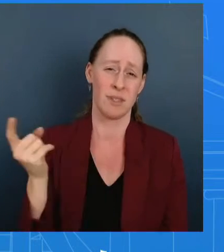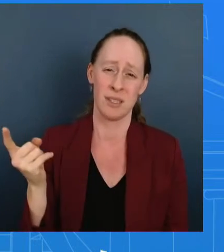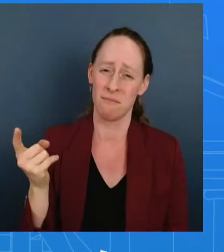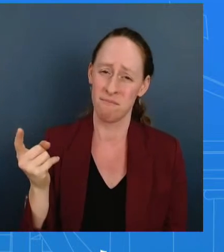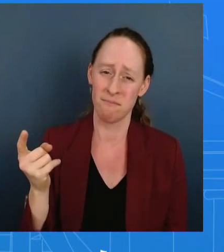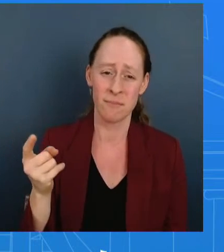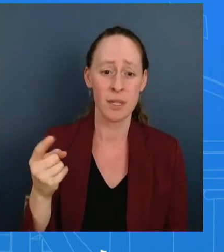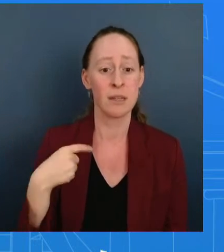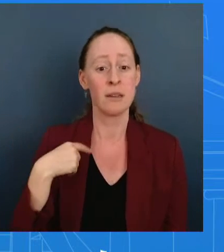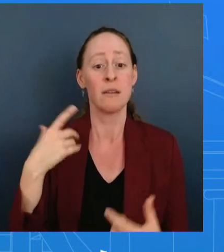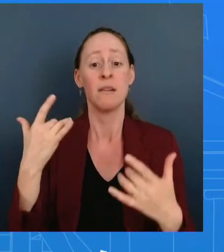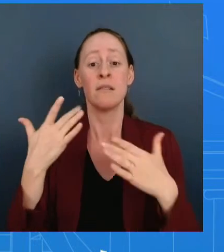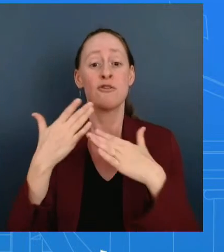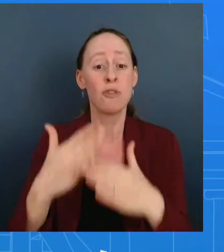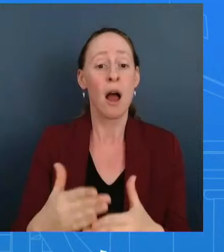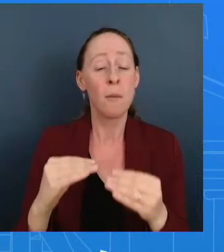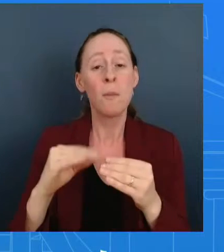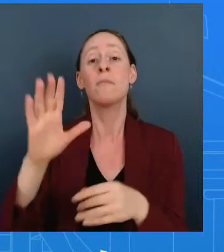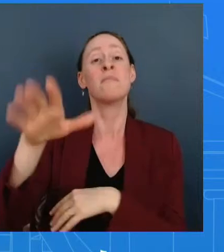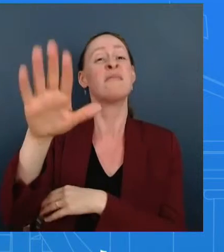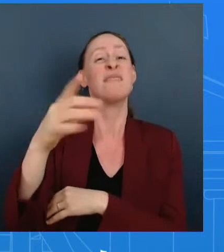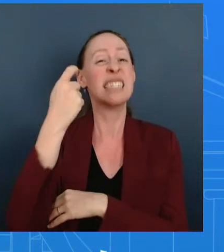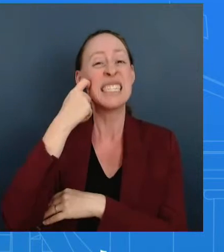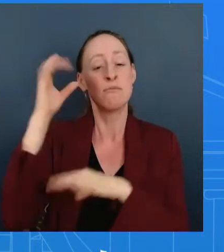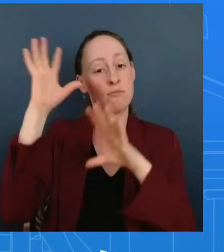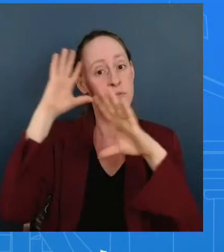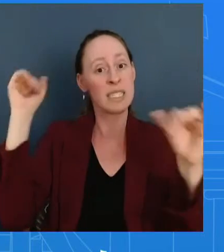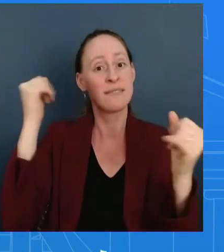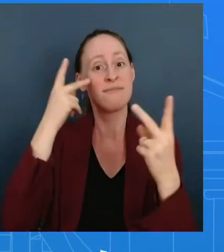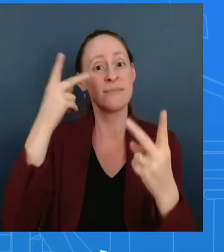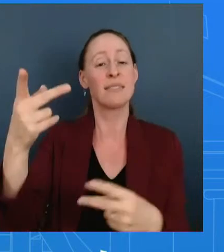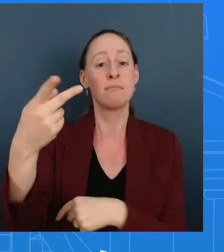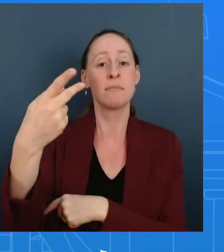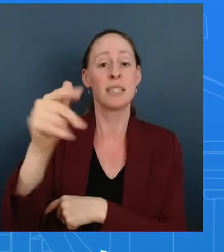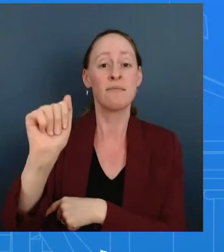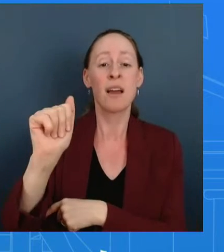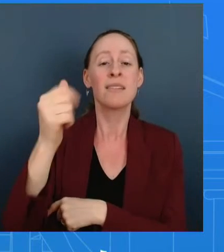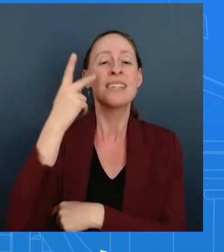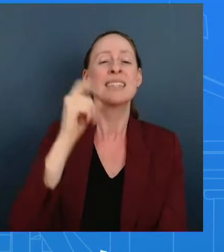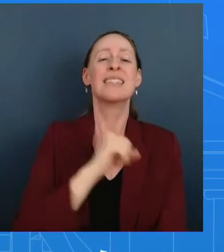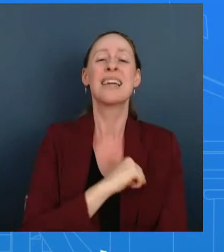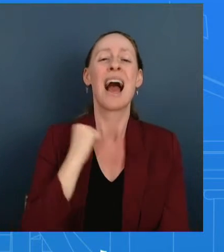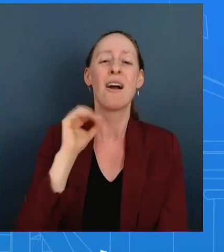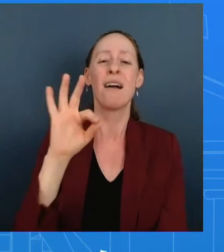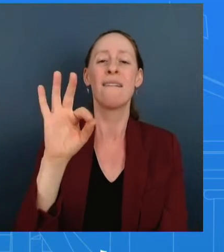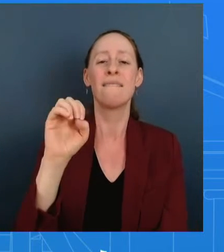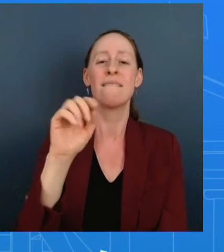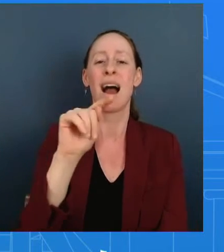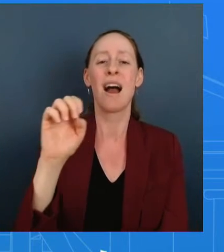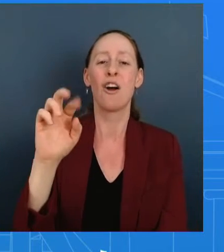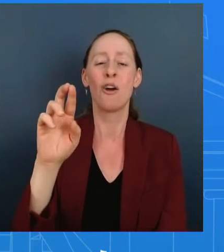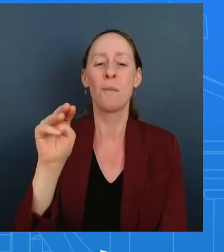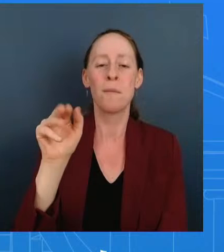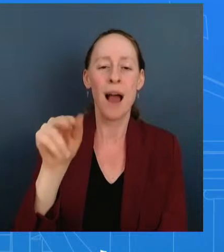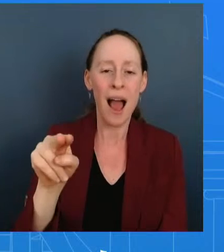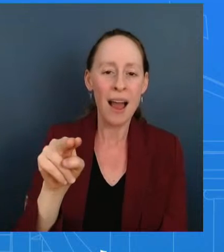he got to see Senator Fetterman, Senator Casey. He also got to see Cong- -- Congresswoman Dean. He spent some time with them.